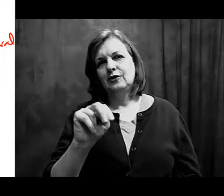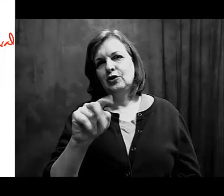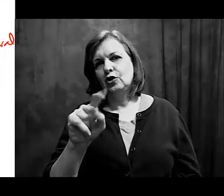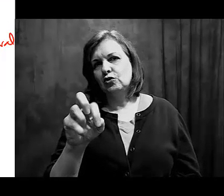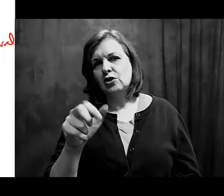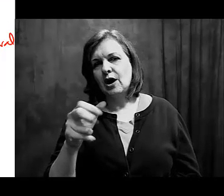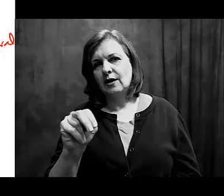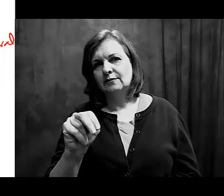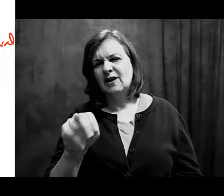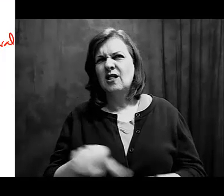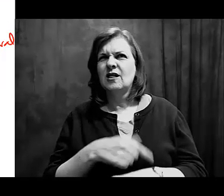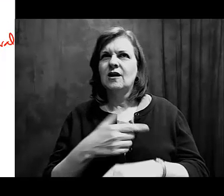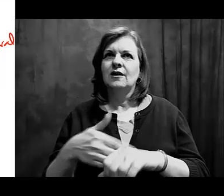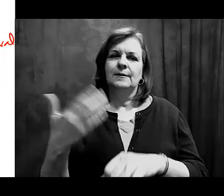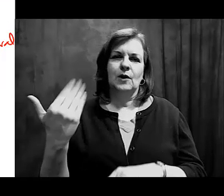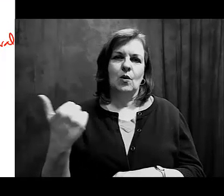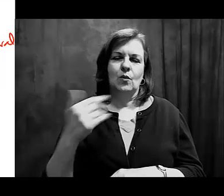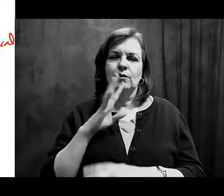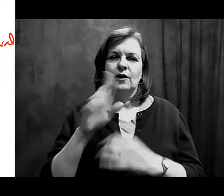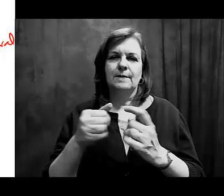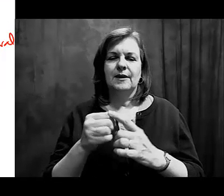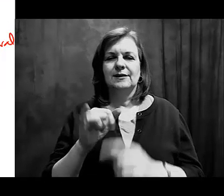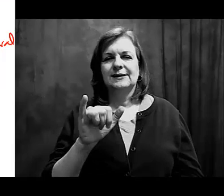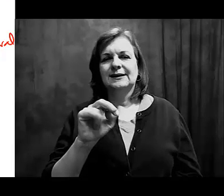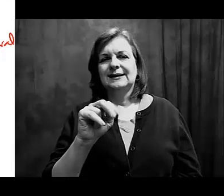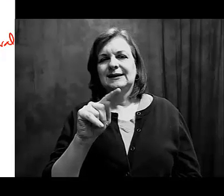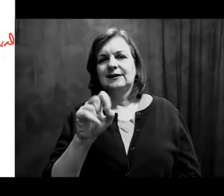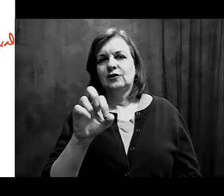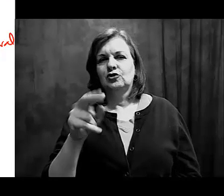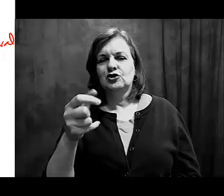long time ago we talked about interneuron's!